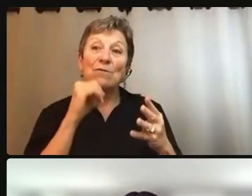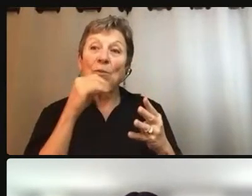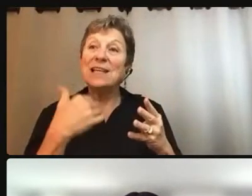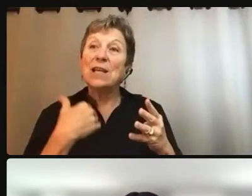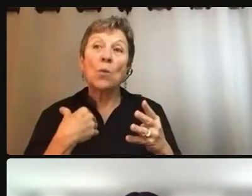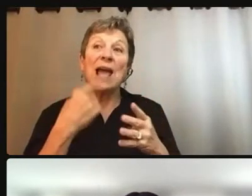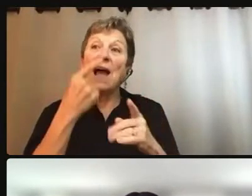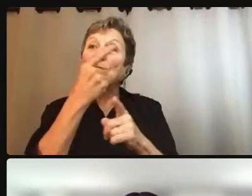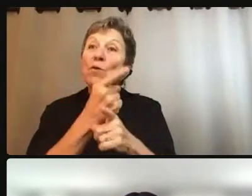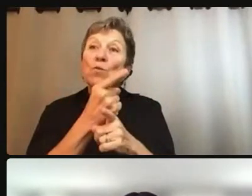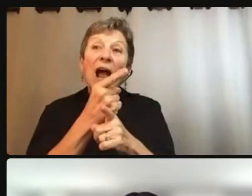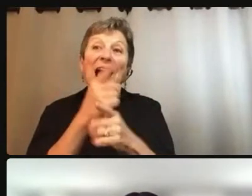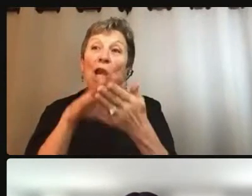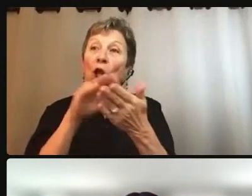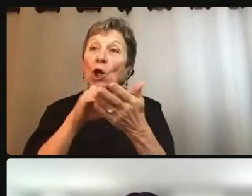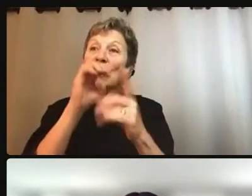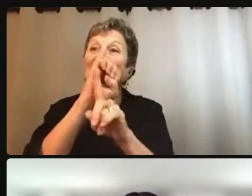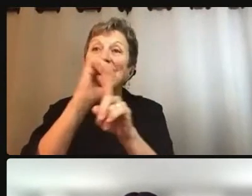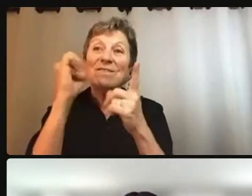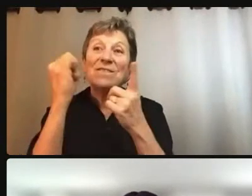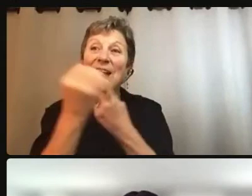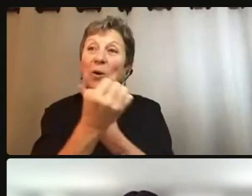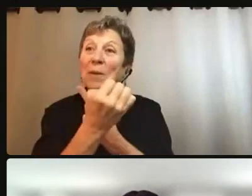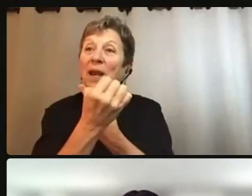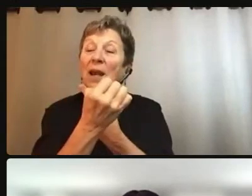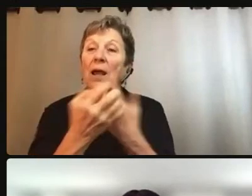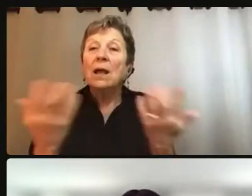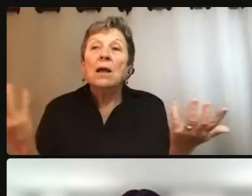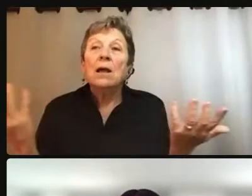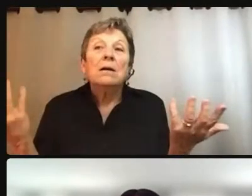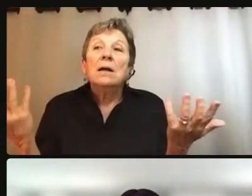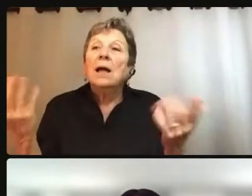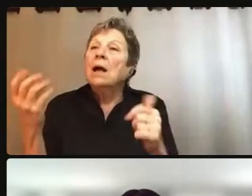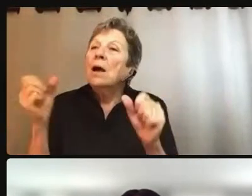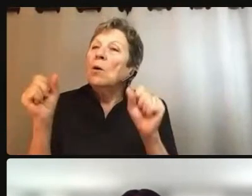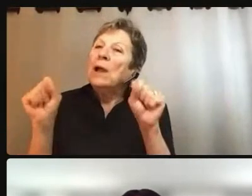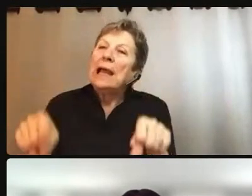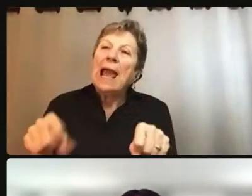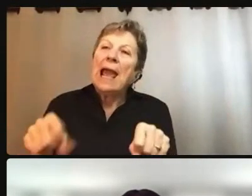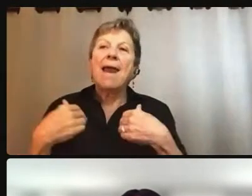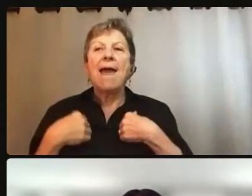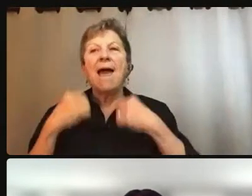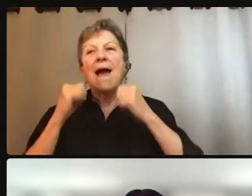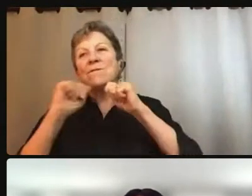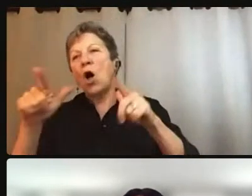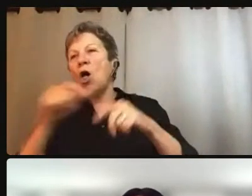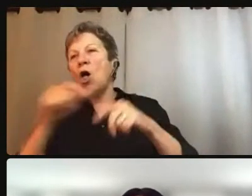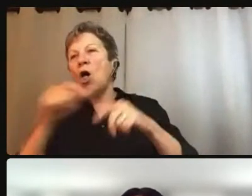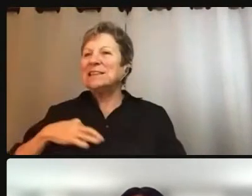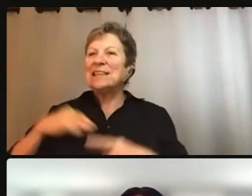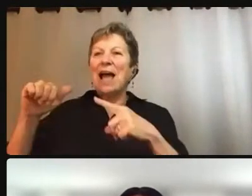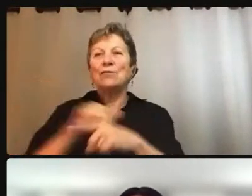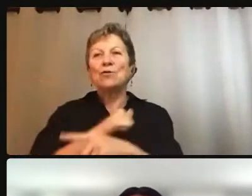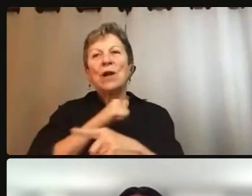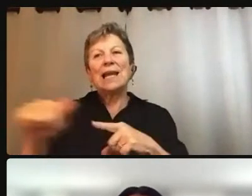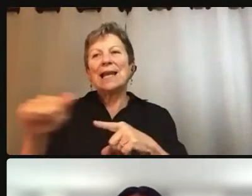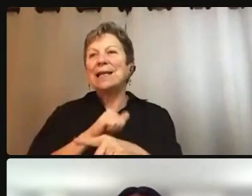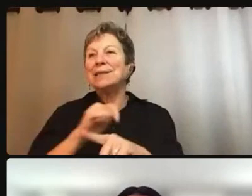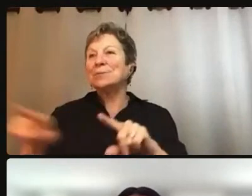SO I THNK THAT ANSWERS THAT QUESTION. I WAS JUST GOING TO ADD THOUGH BUT IF IF WE DON'T HAVE